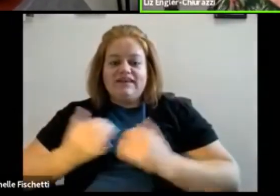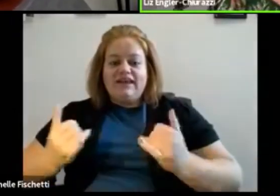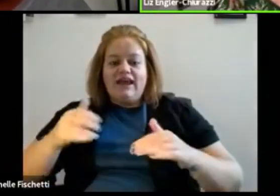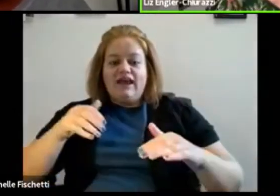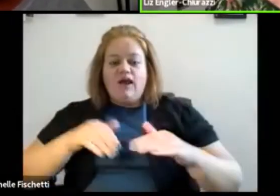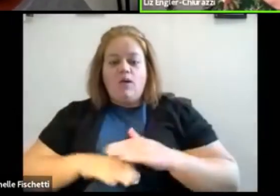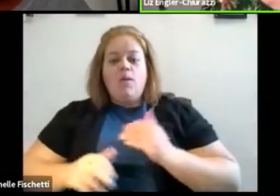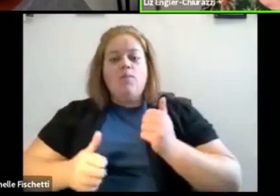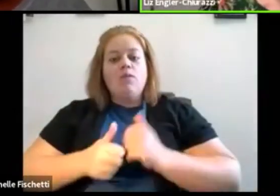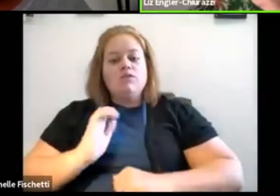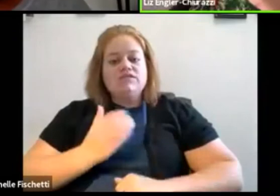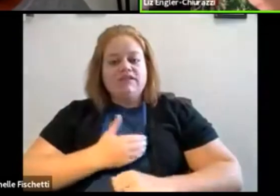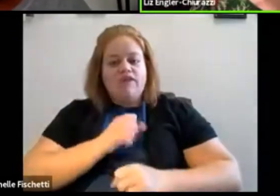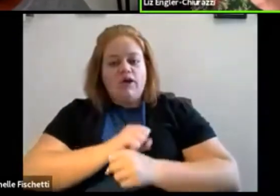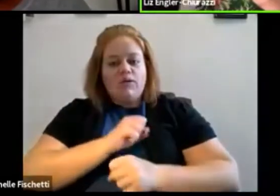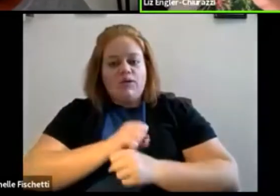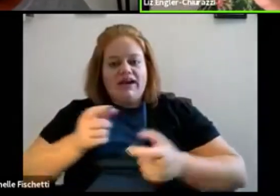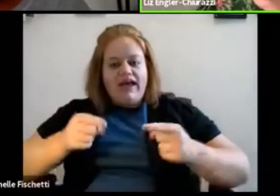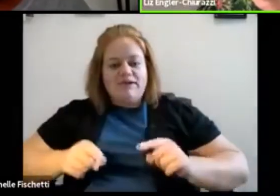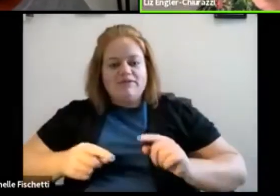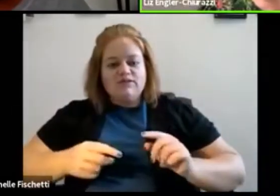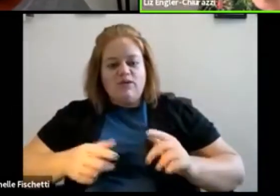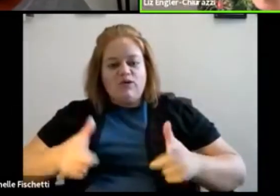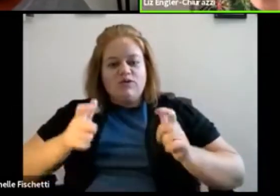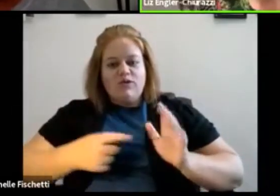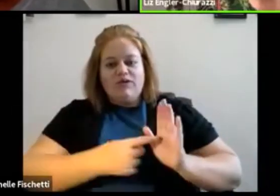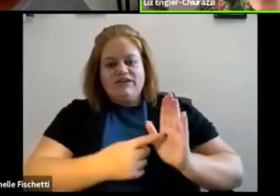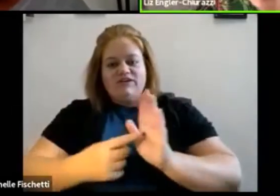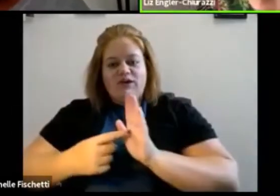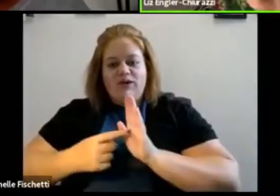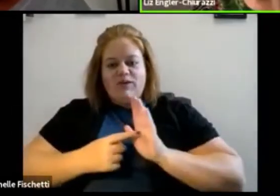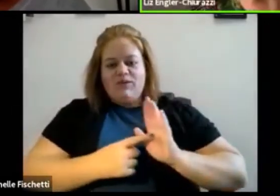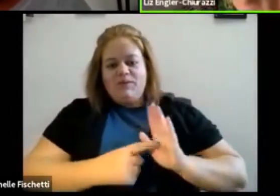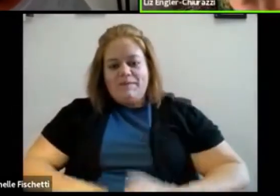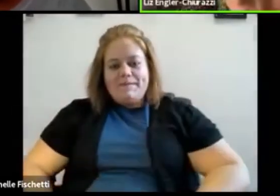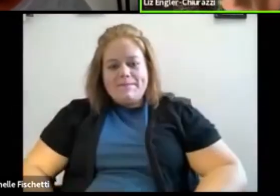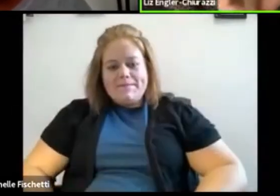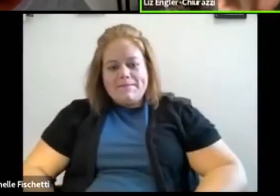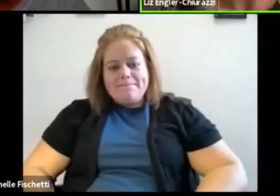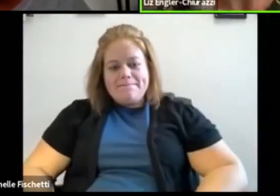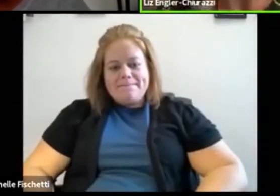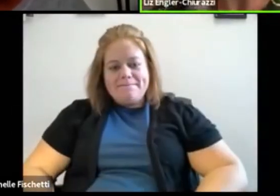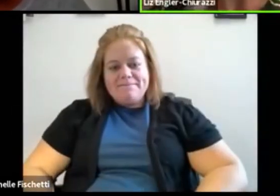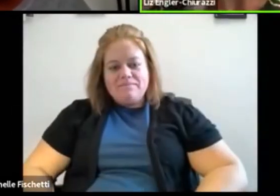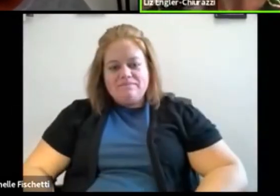work gets done so I'll do a quick turn around you can see we have a series of